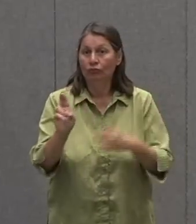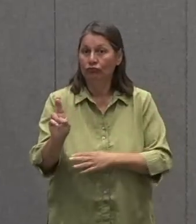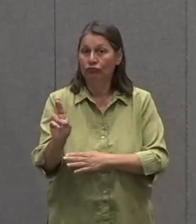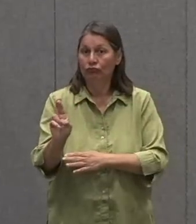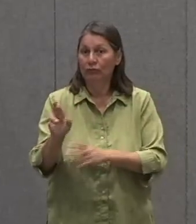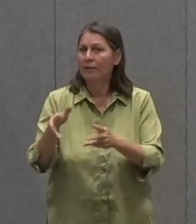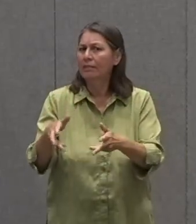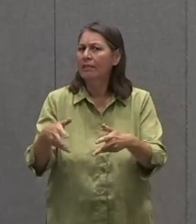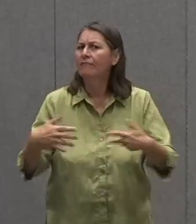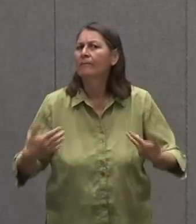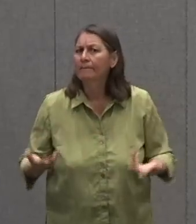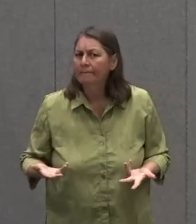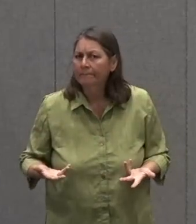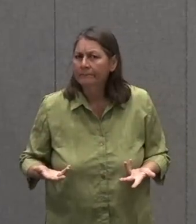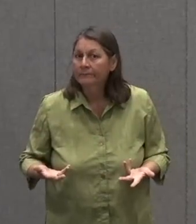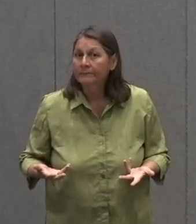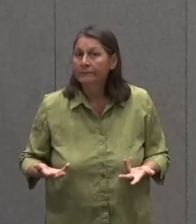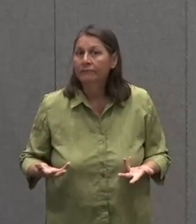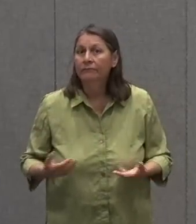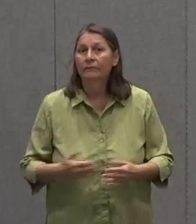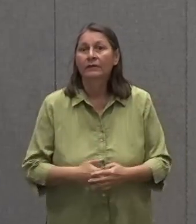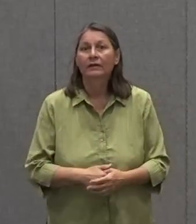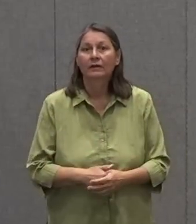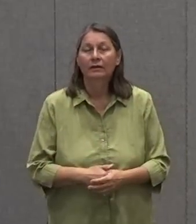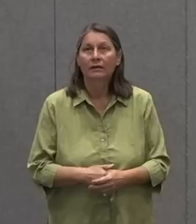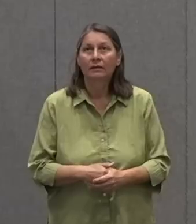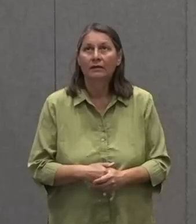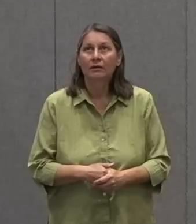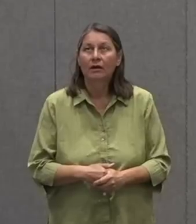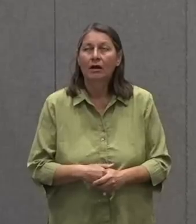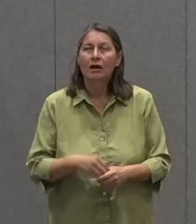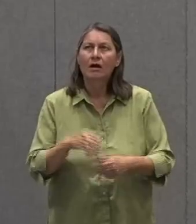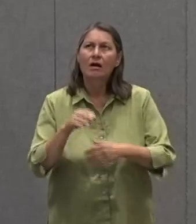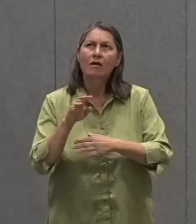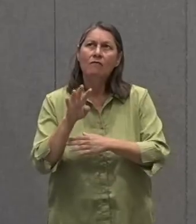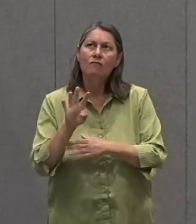All right, so I know that four times three is 12.